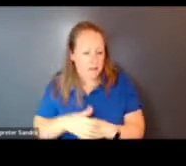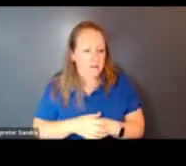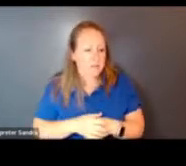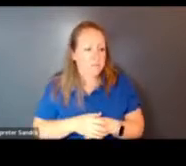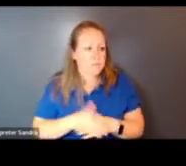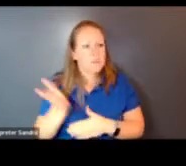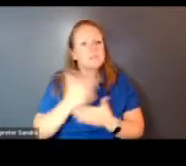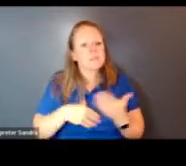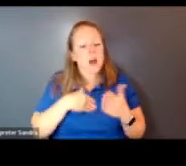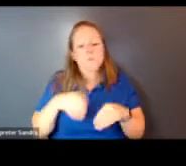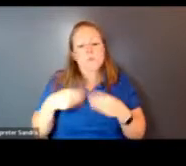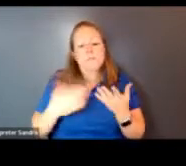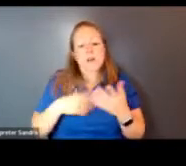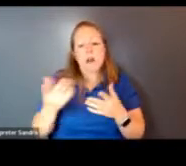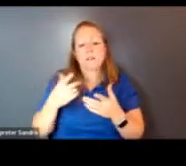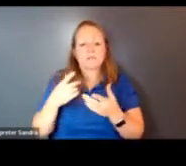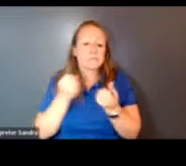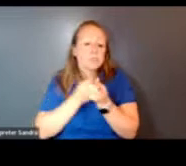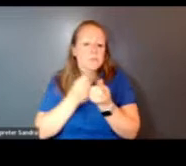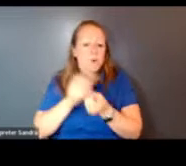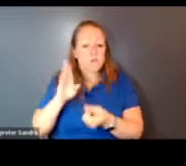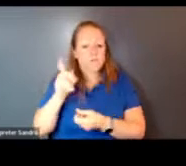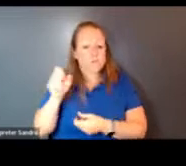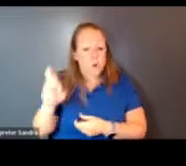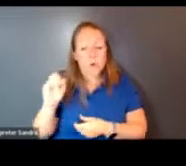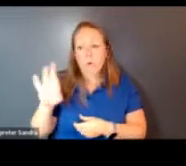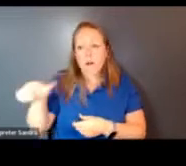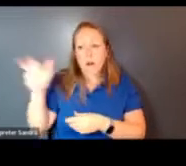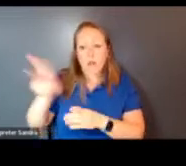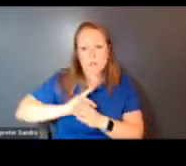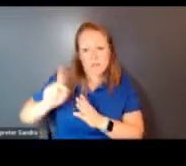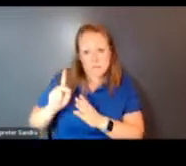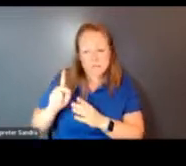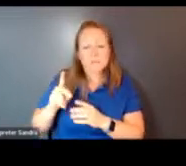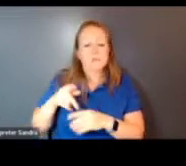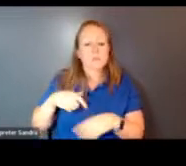another type of professional who a person self directing can select to work with as their own